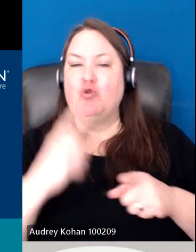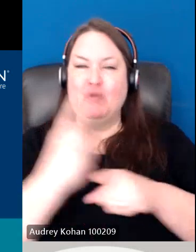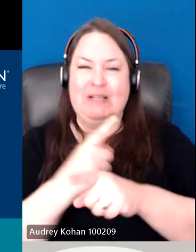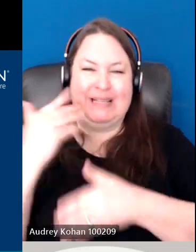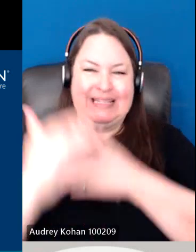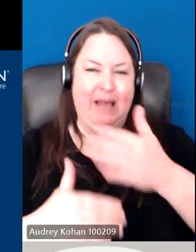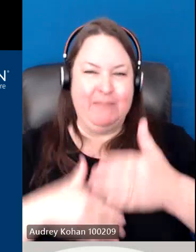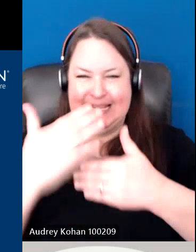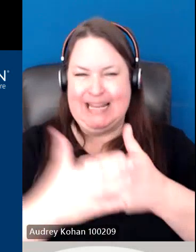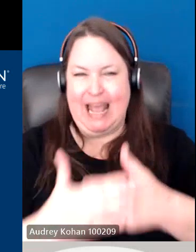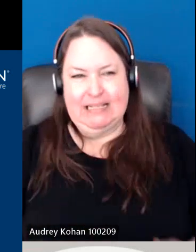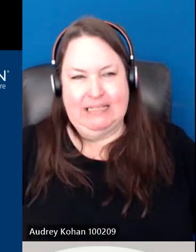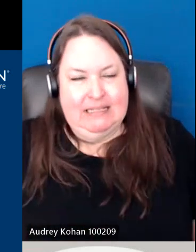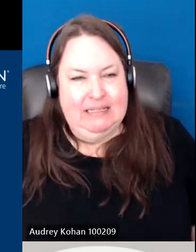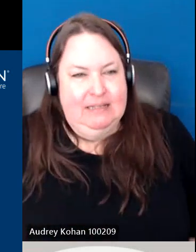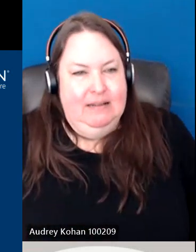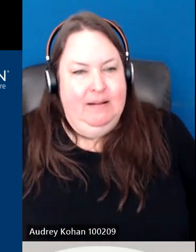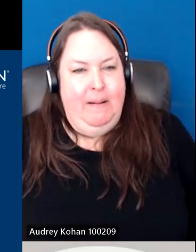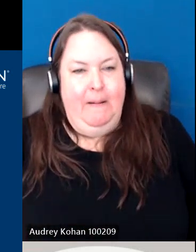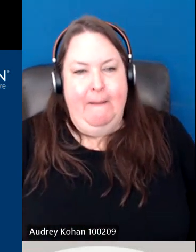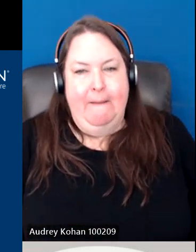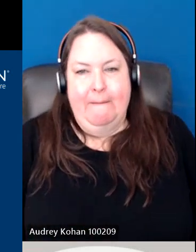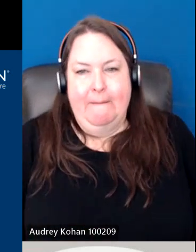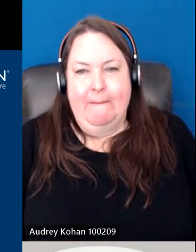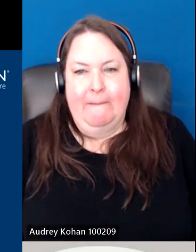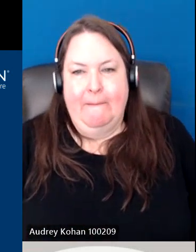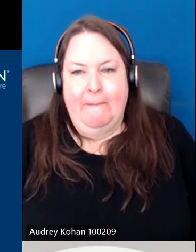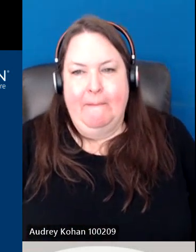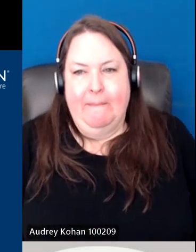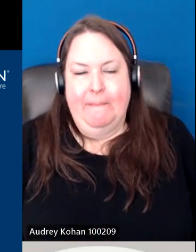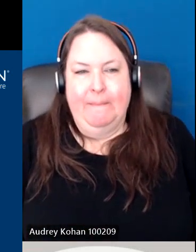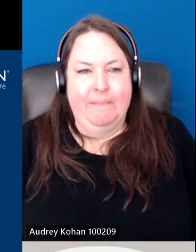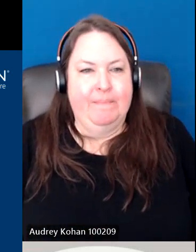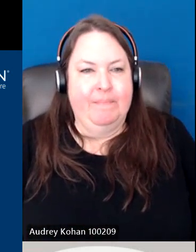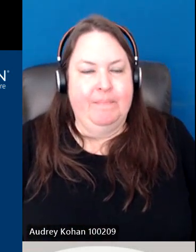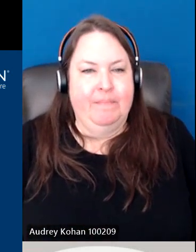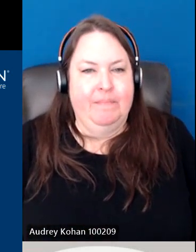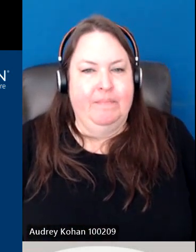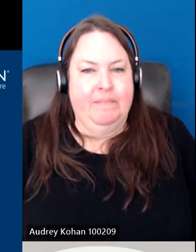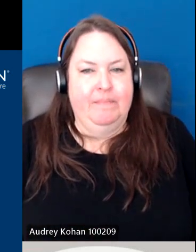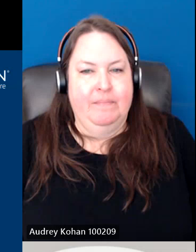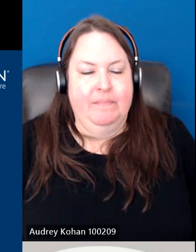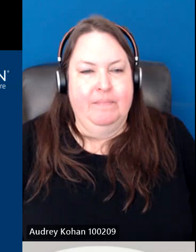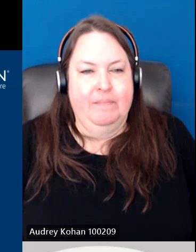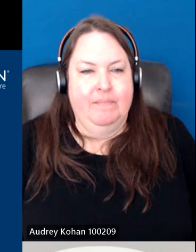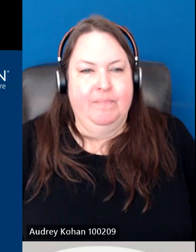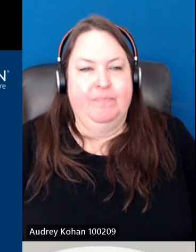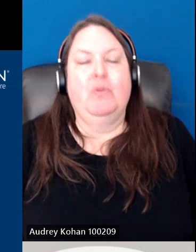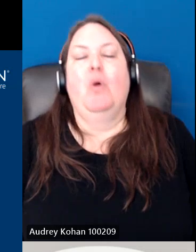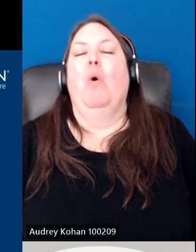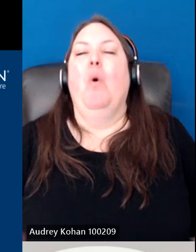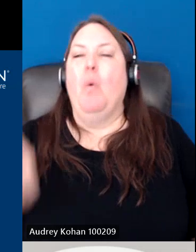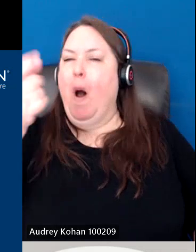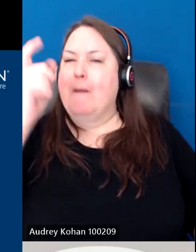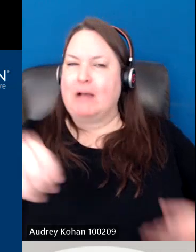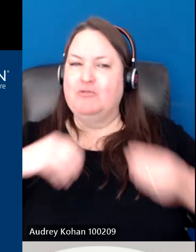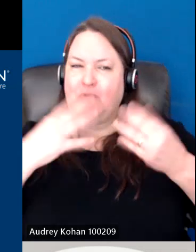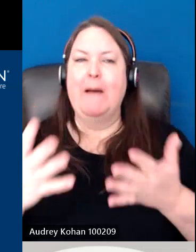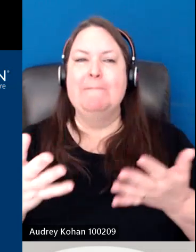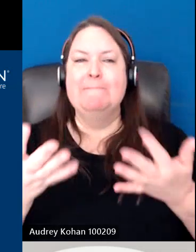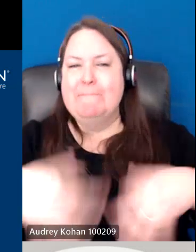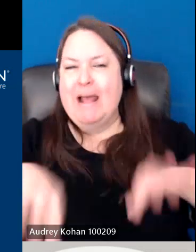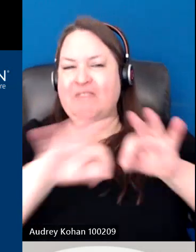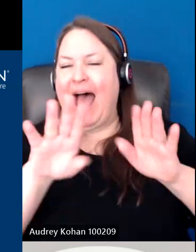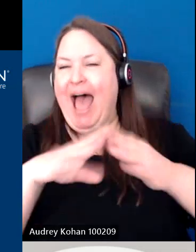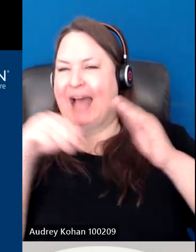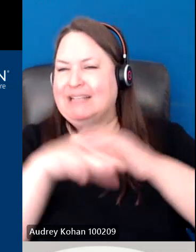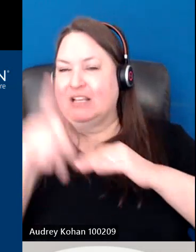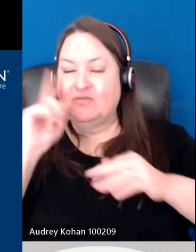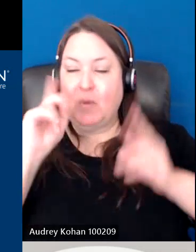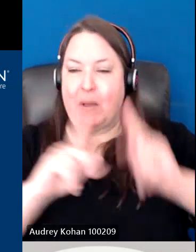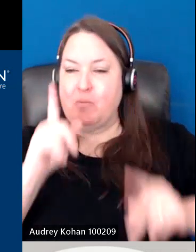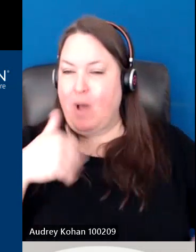please so what must be provided meaningful access for individuals with lap so it includes